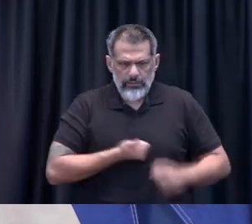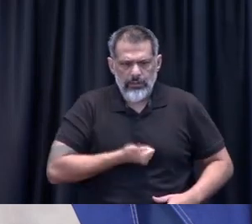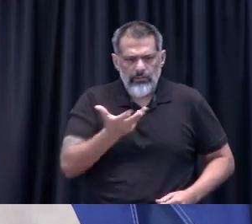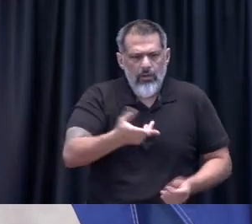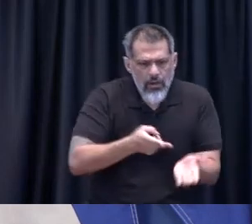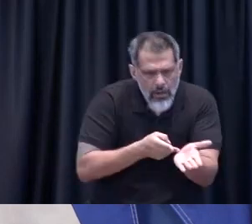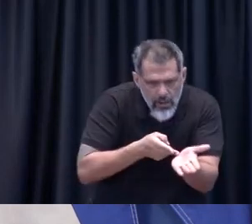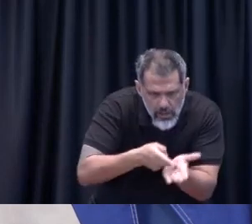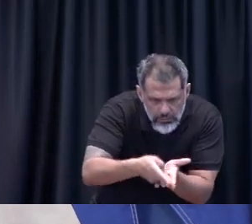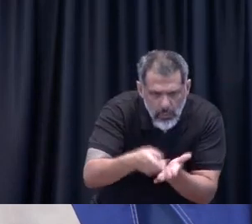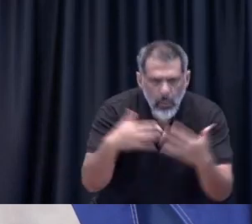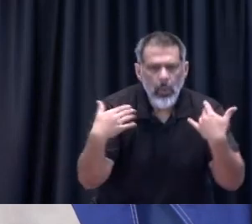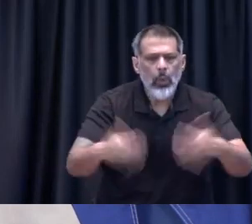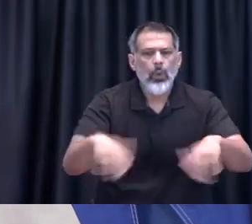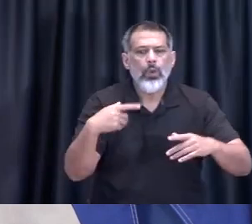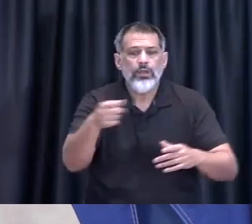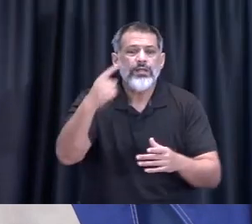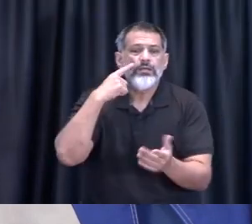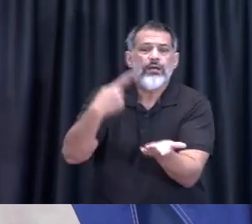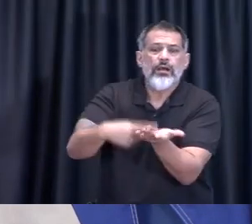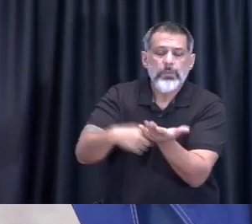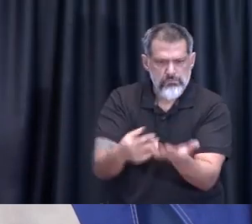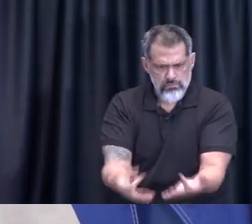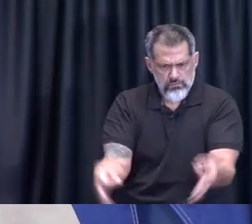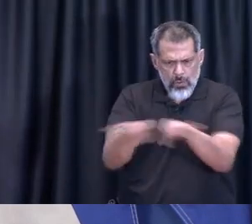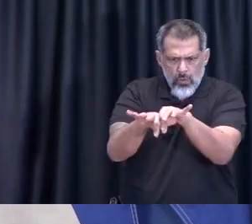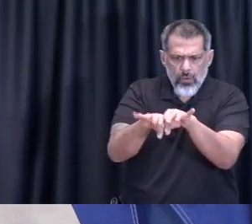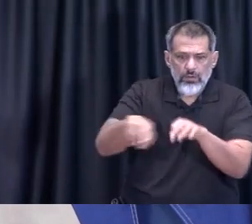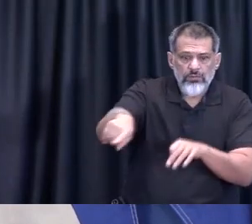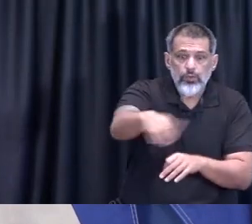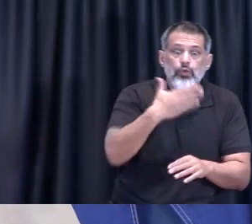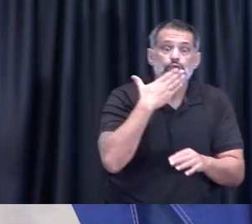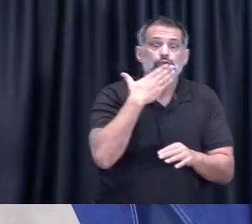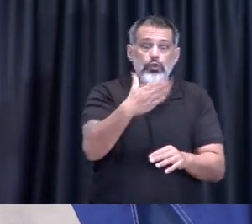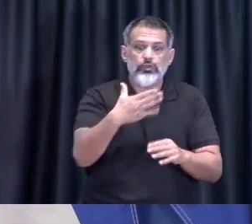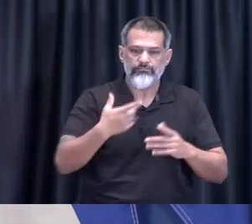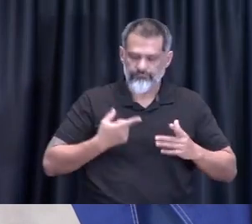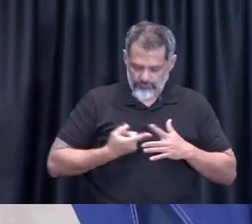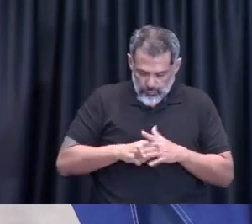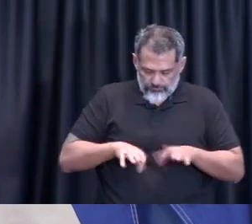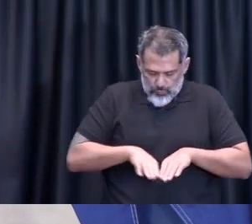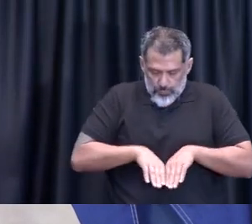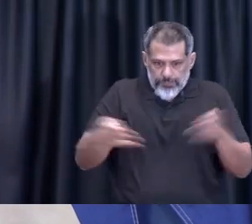they're important as a way of starting this conversation. I now like to ask Dr. de Villa to offer